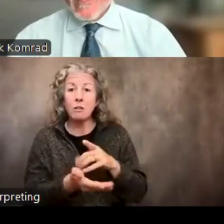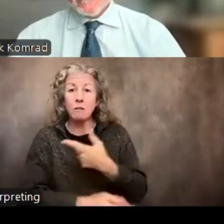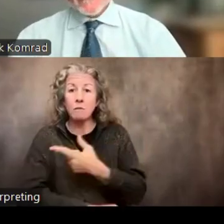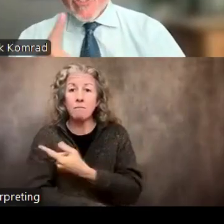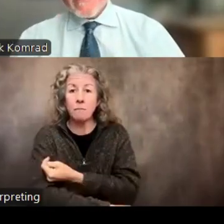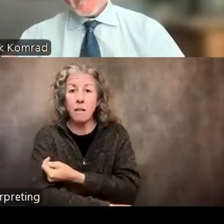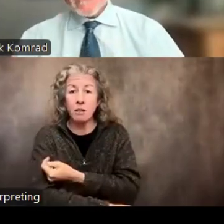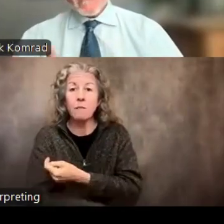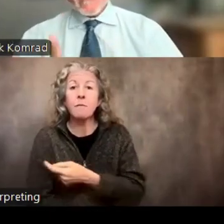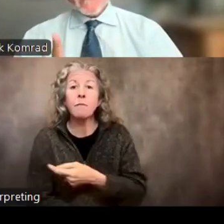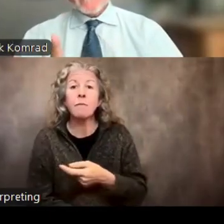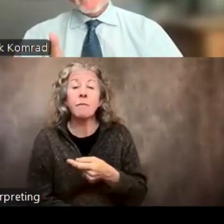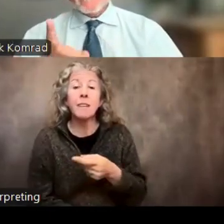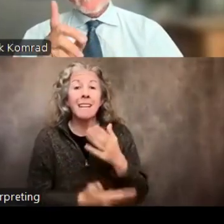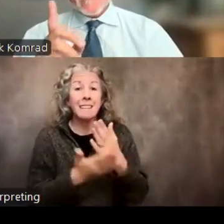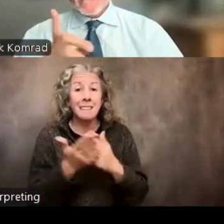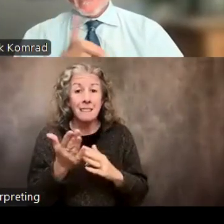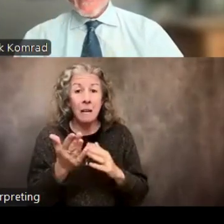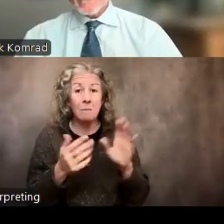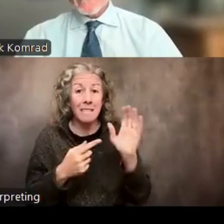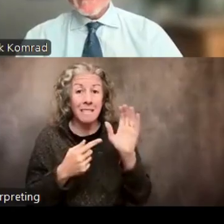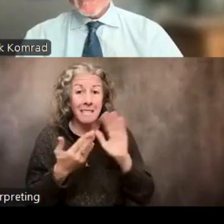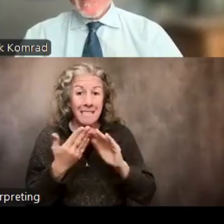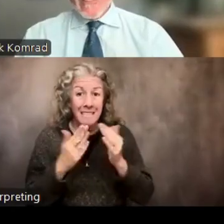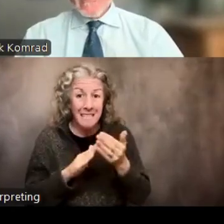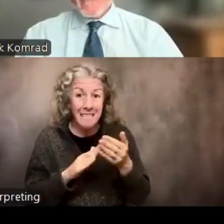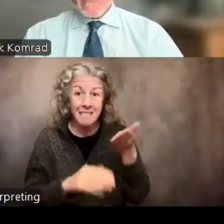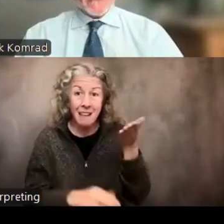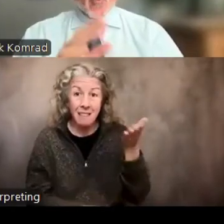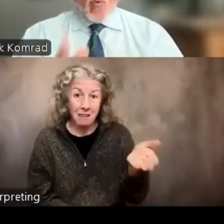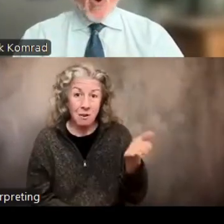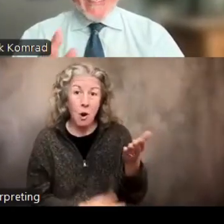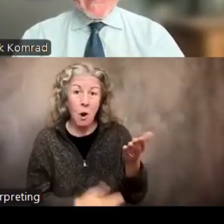In some cities in the Netherlands, as many as one in